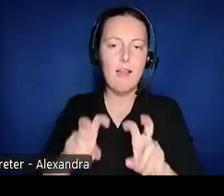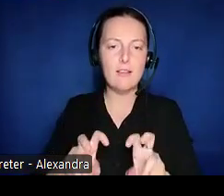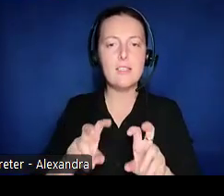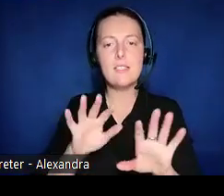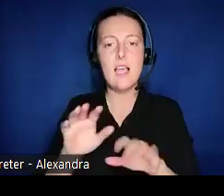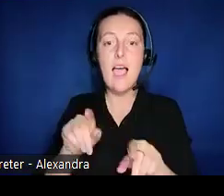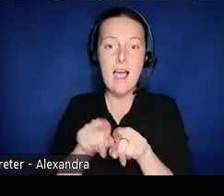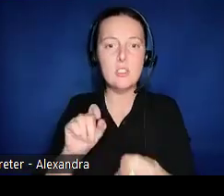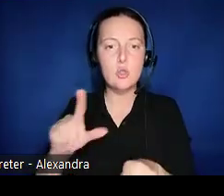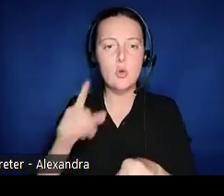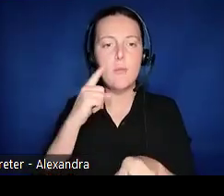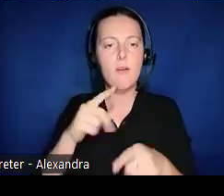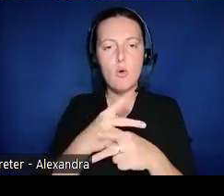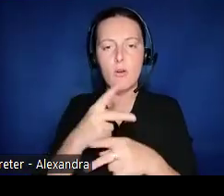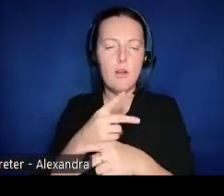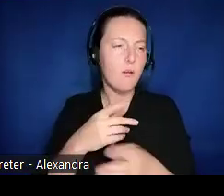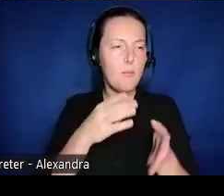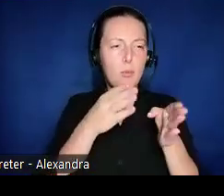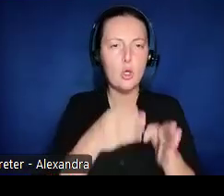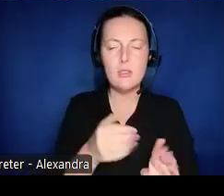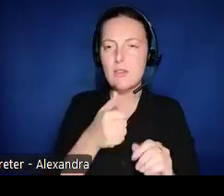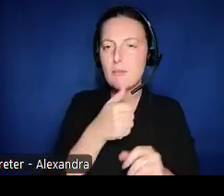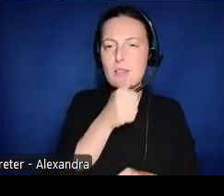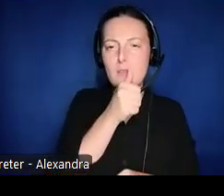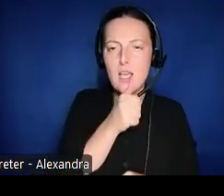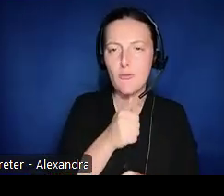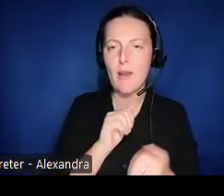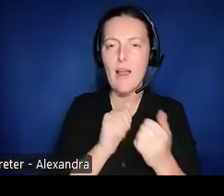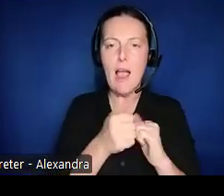how those forms of suffering are different from one another, and then what kinds of things we